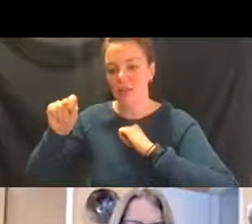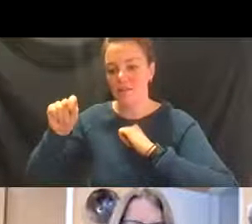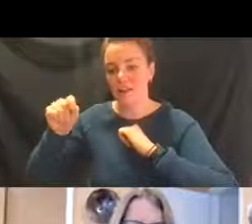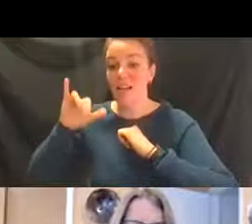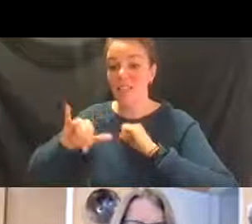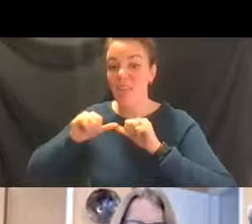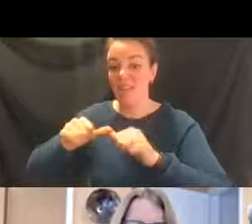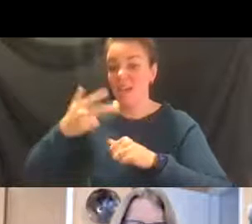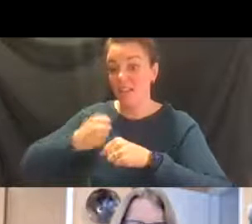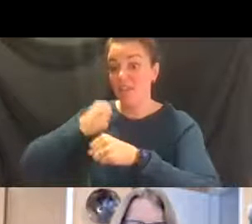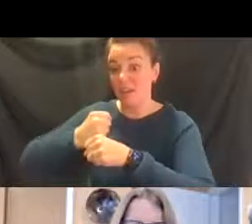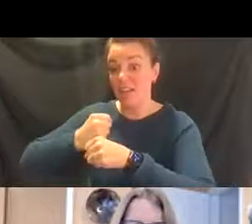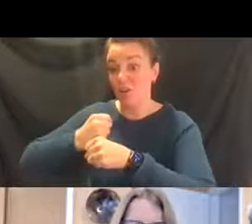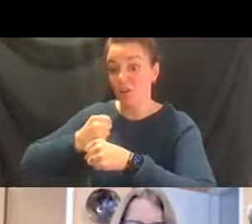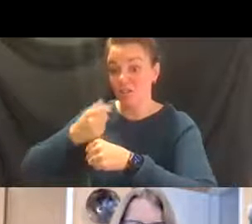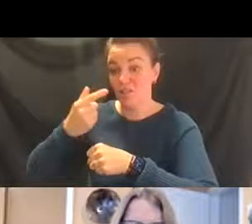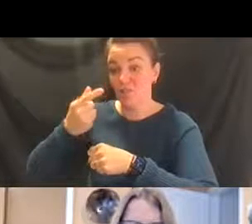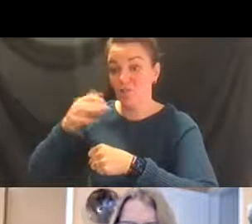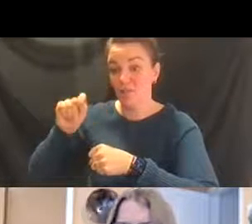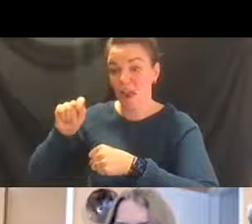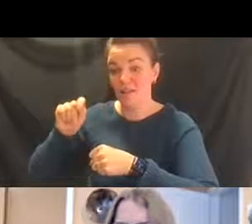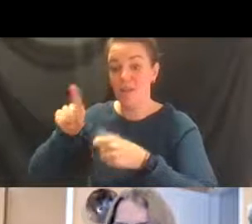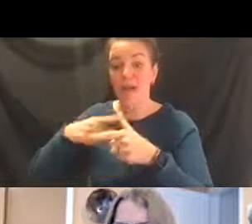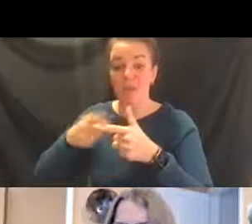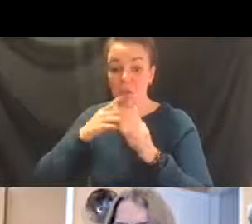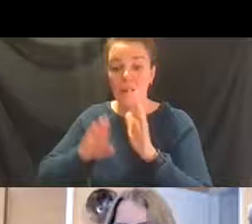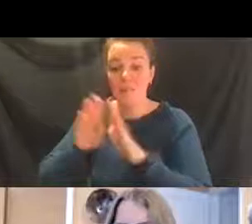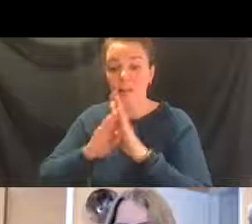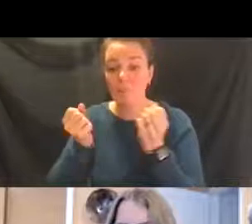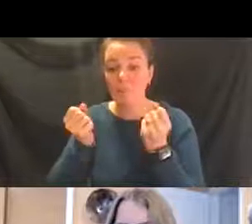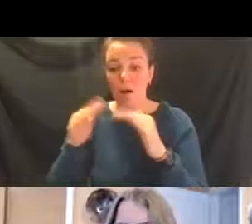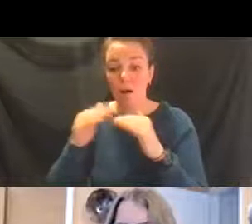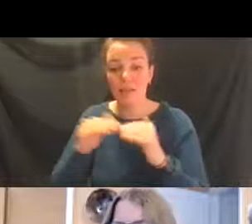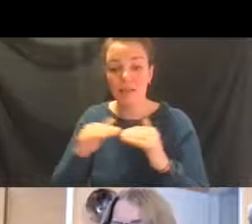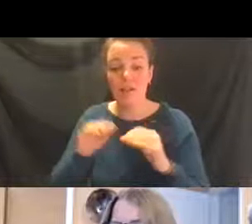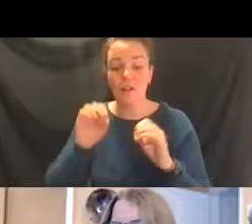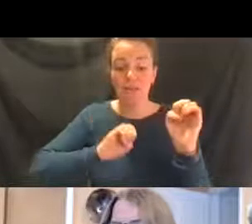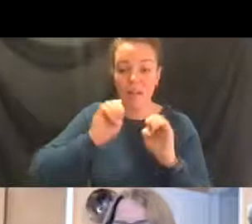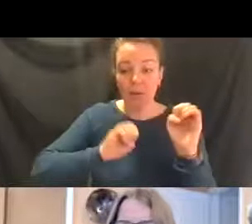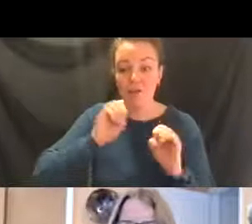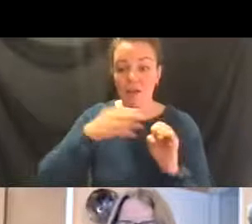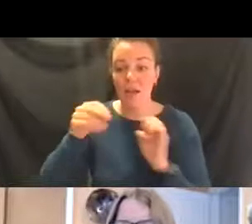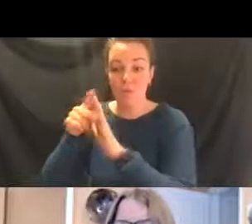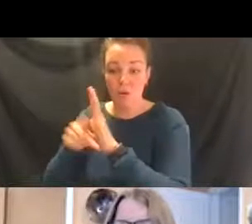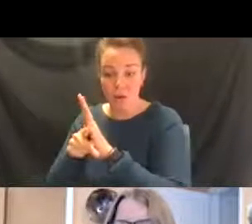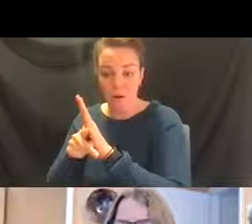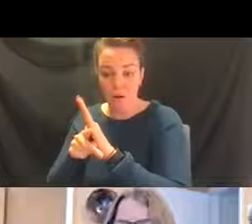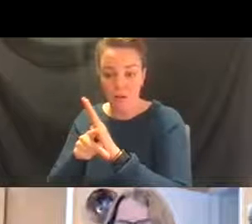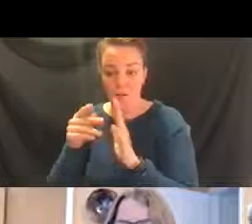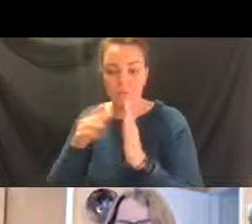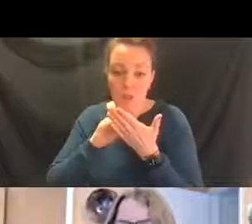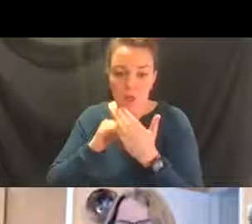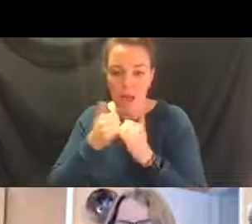to develop multi-level evaluation and protocol on how to build capacity within community-based